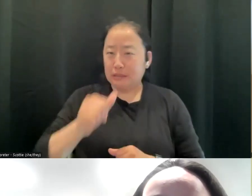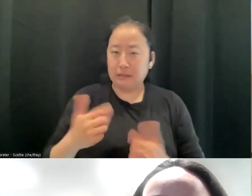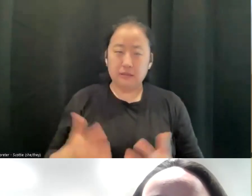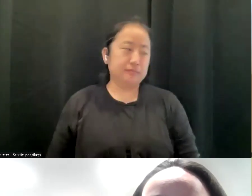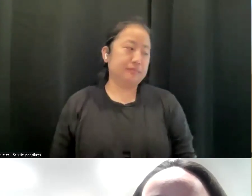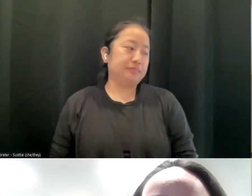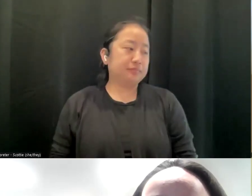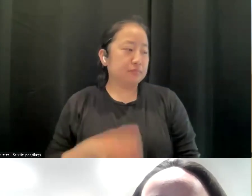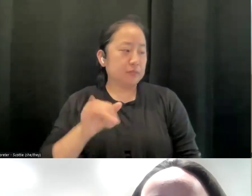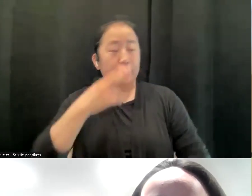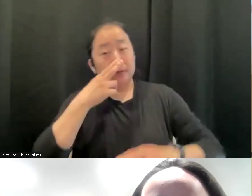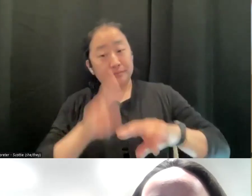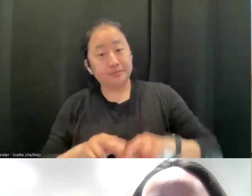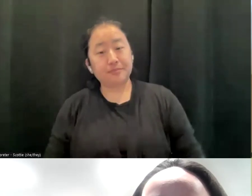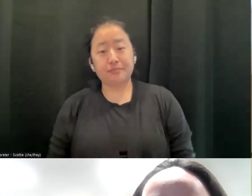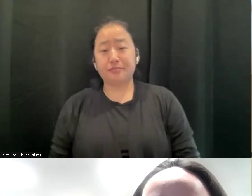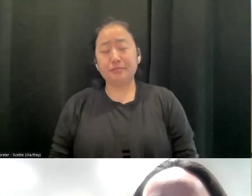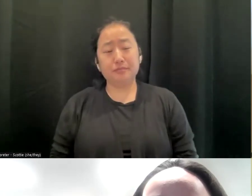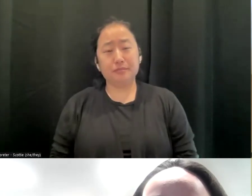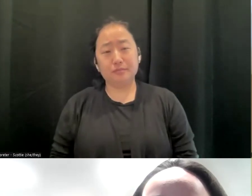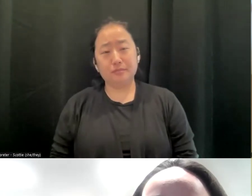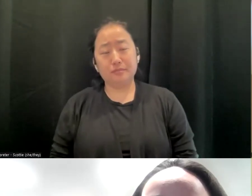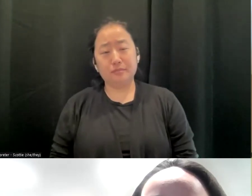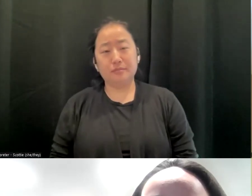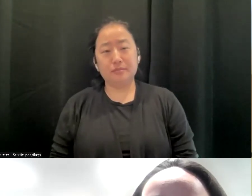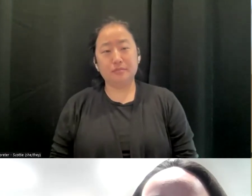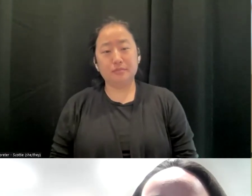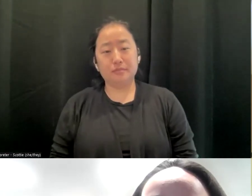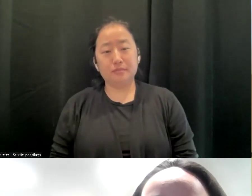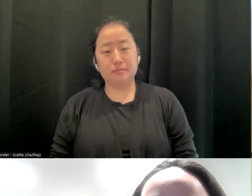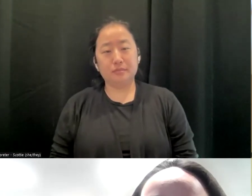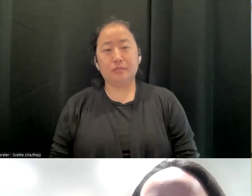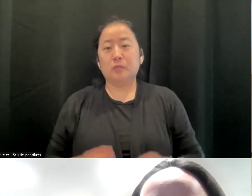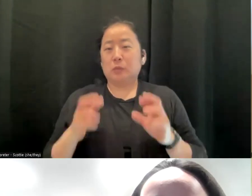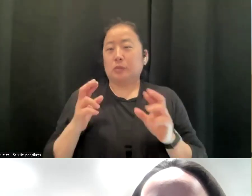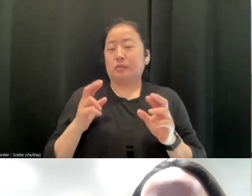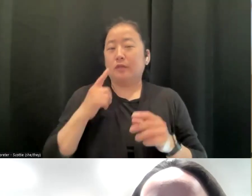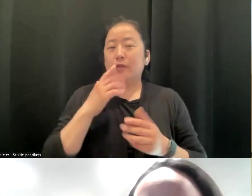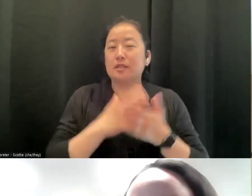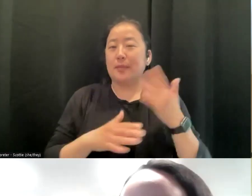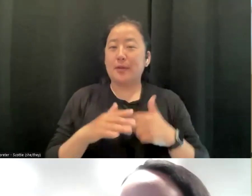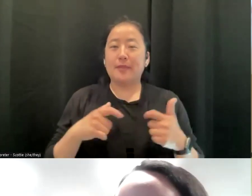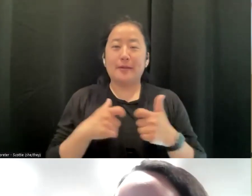I certainly was wishing for some of their e-assist or motorized assist on some of the climbs since I